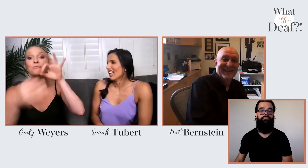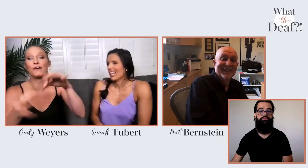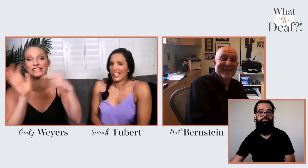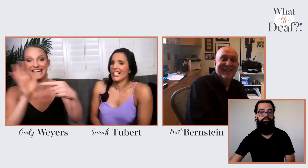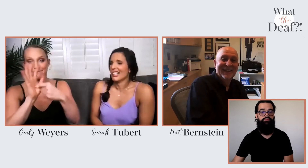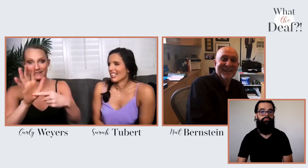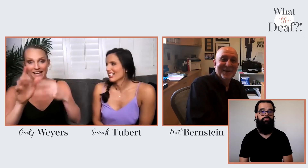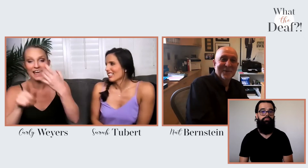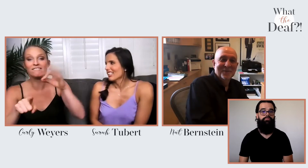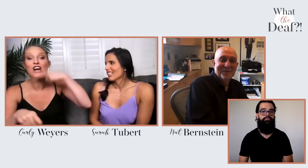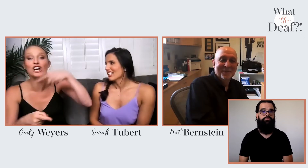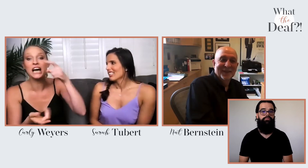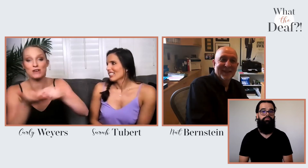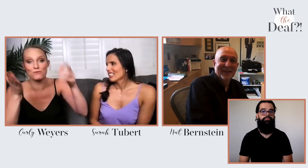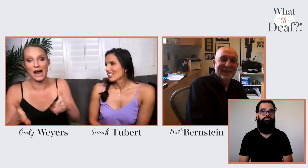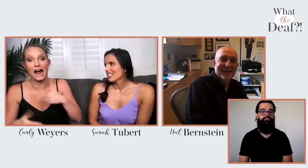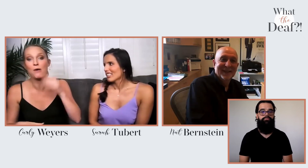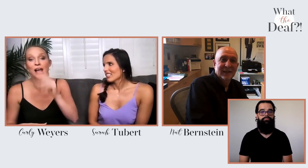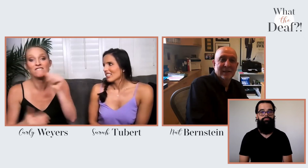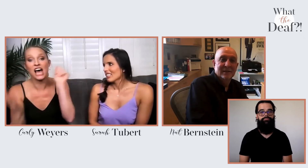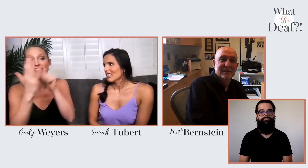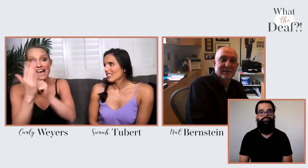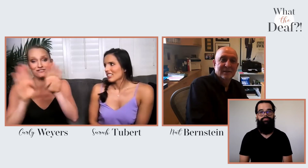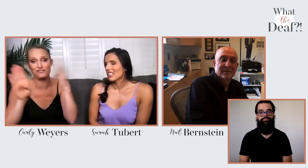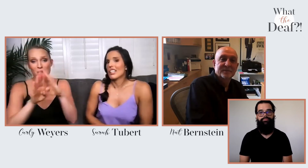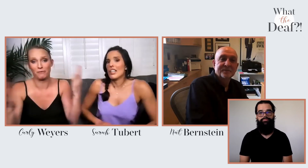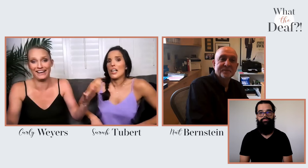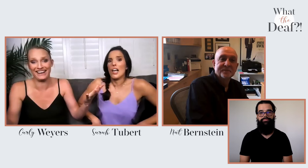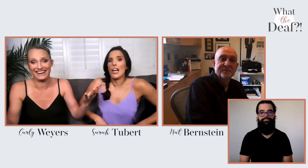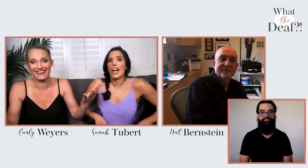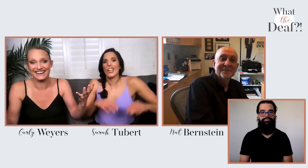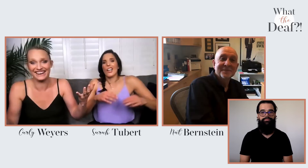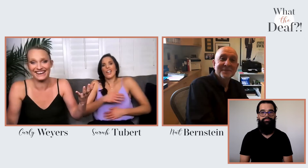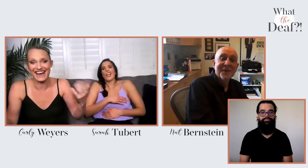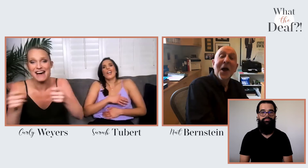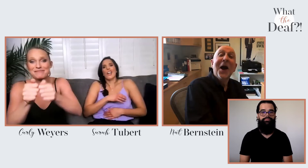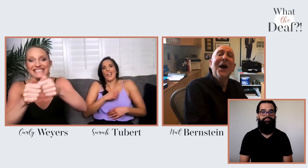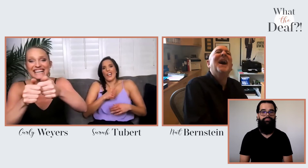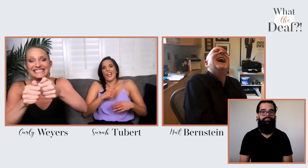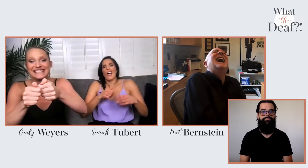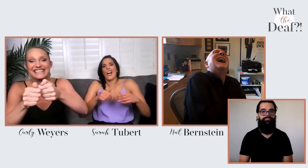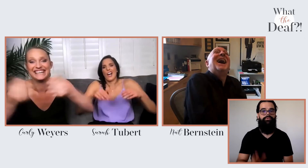And a perfect example of a hearing writer. I would never knock on the door. I would text her.